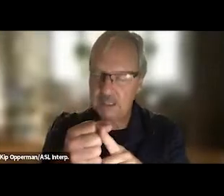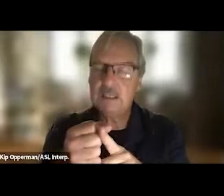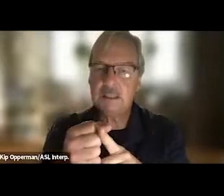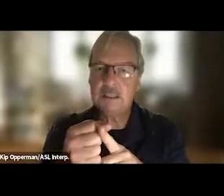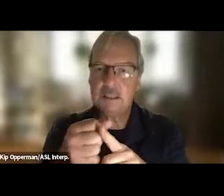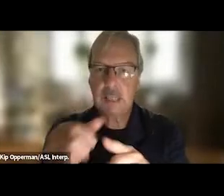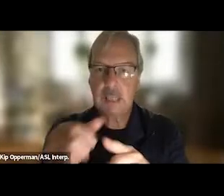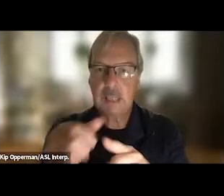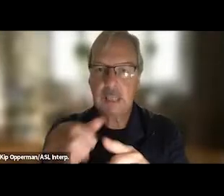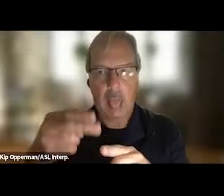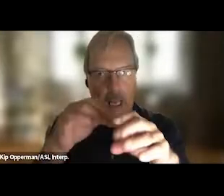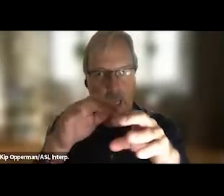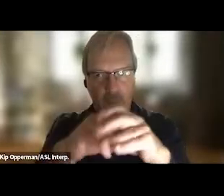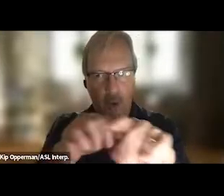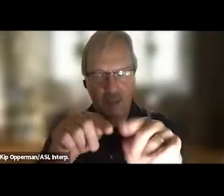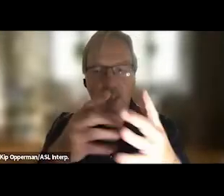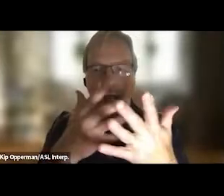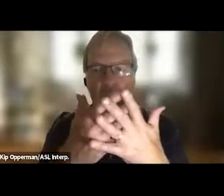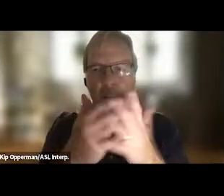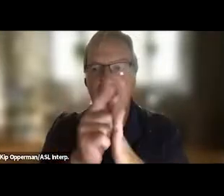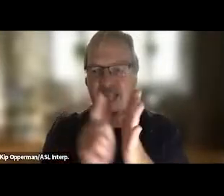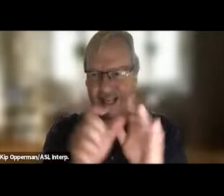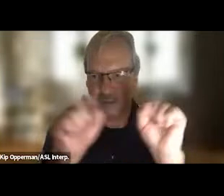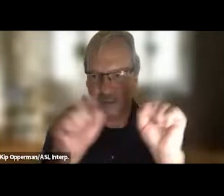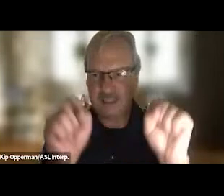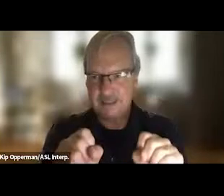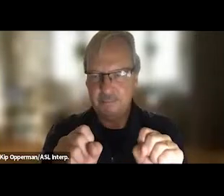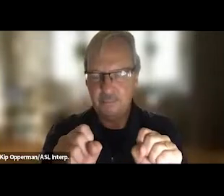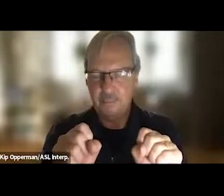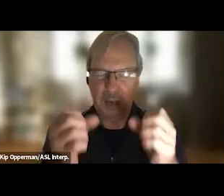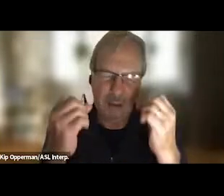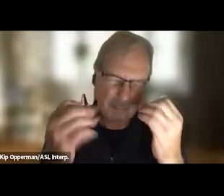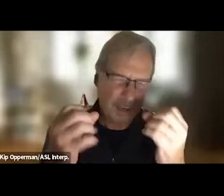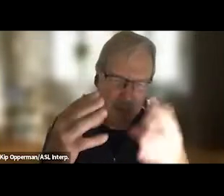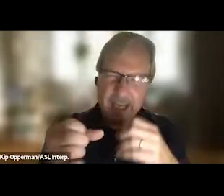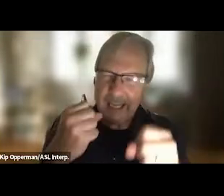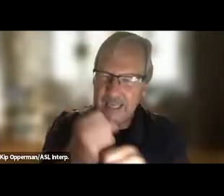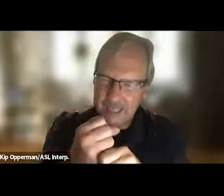who are involved in the criminal legal system. We know that really decades of criminalization of substance use, as well as addiction